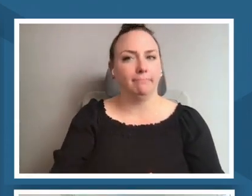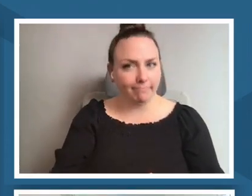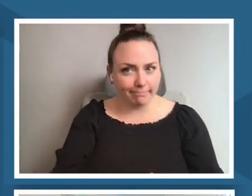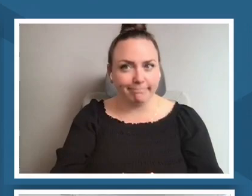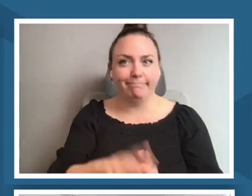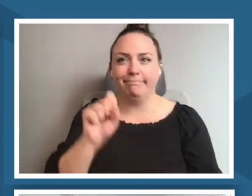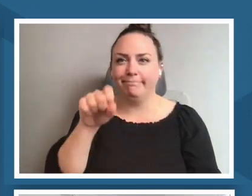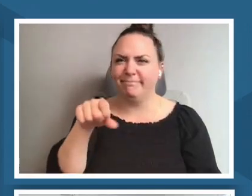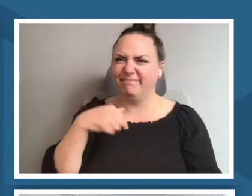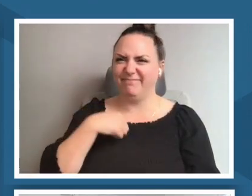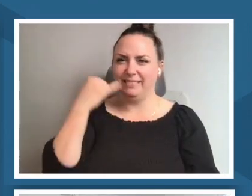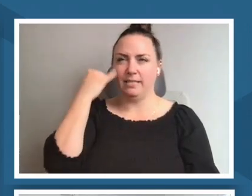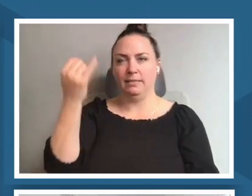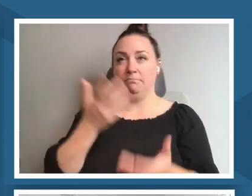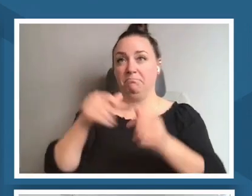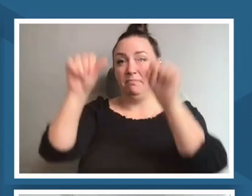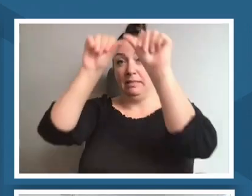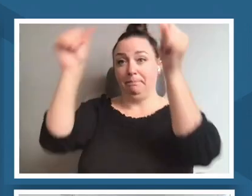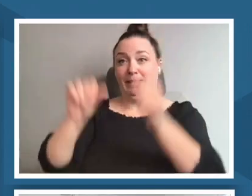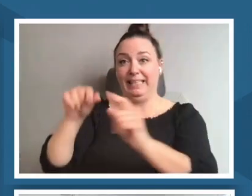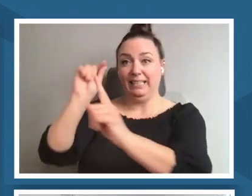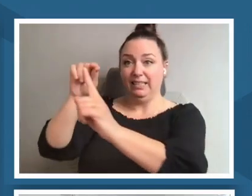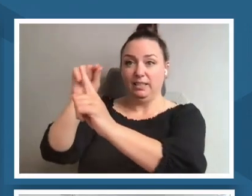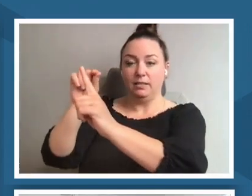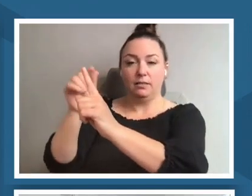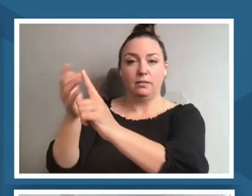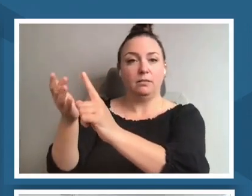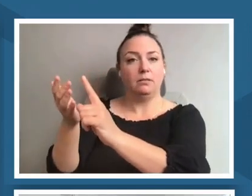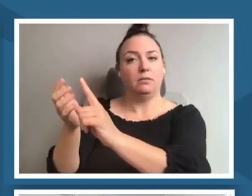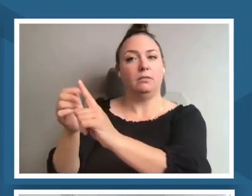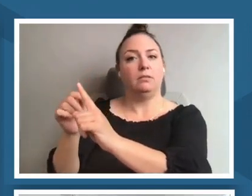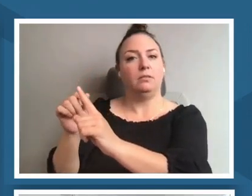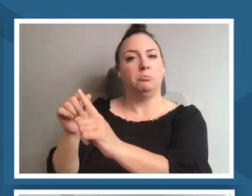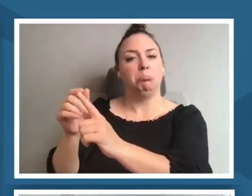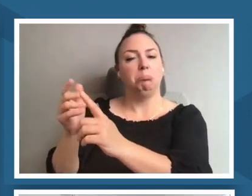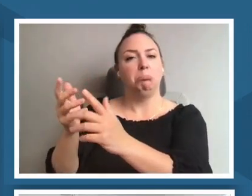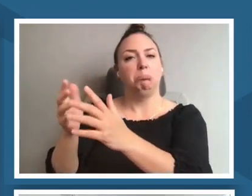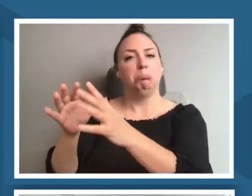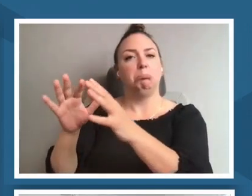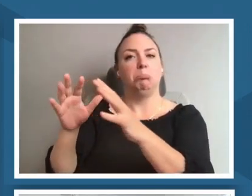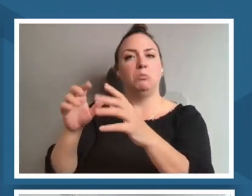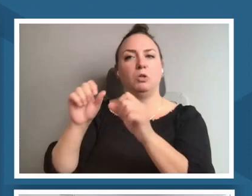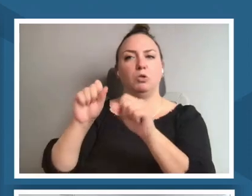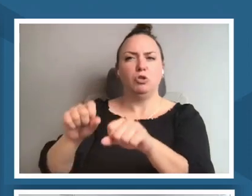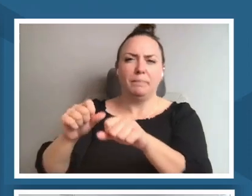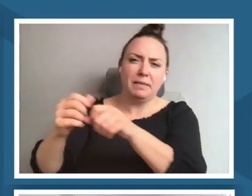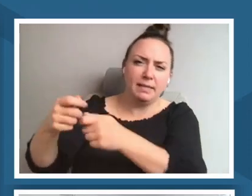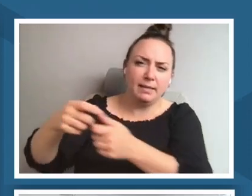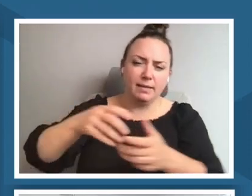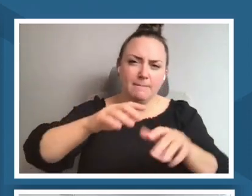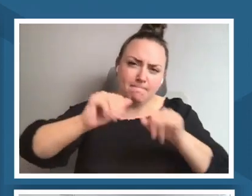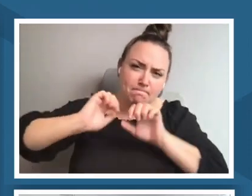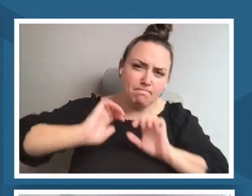be kind of orchestrating this wave um that